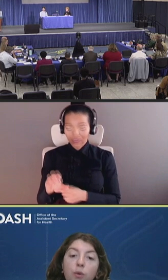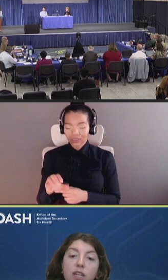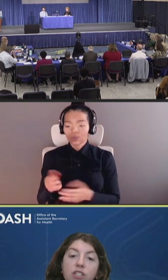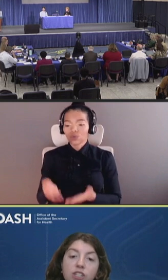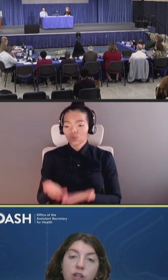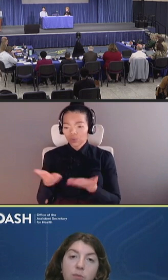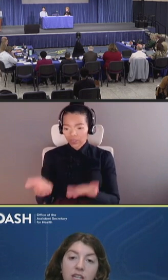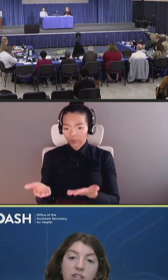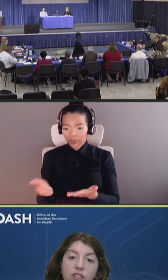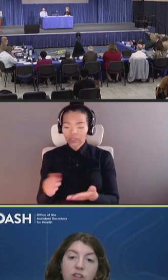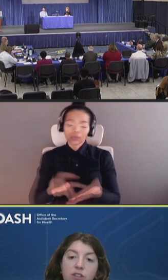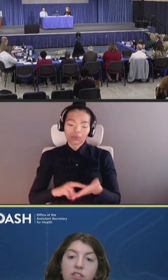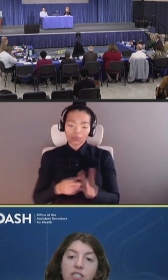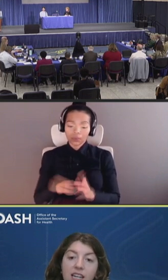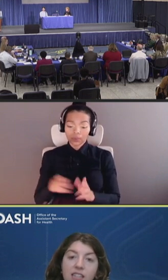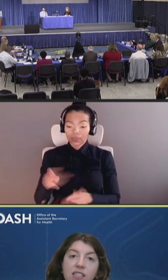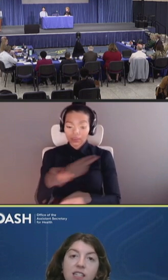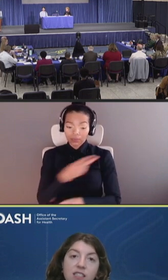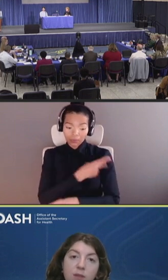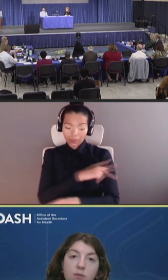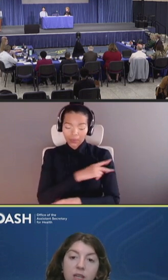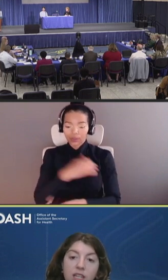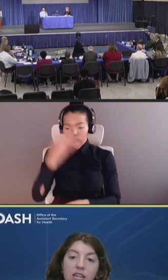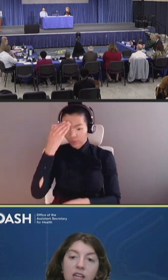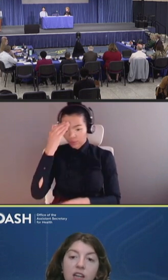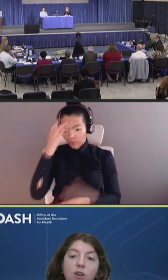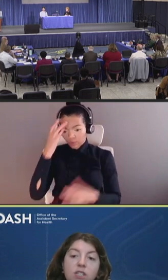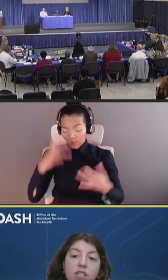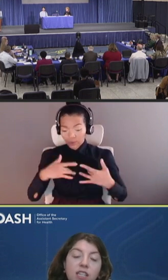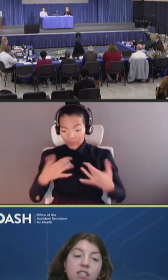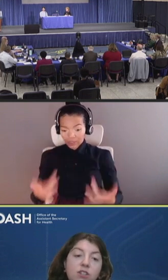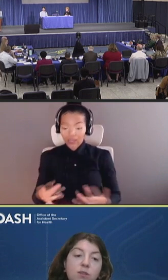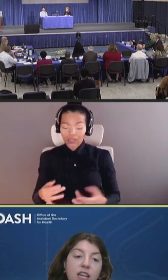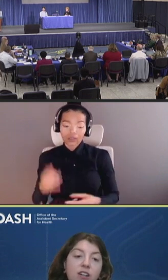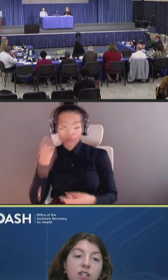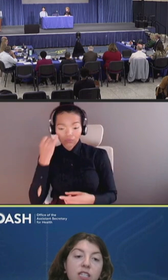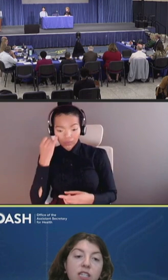would ensure that patients know their status and susceptibility, which can lead to an increase in